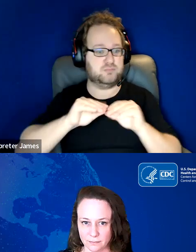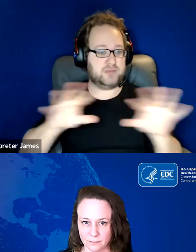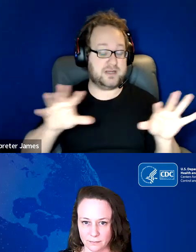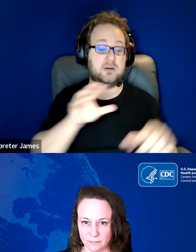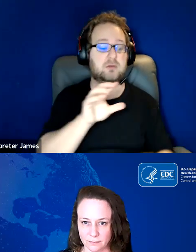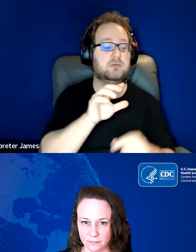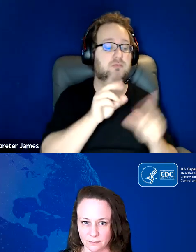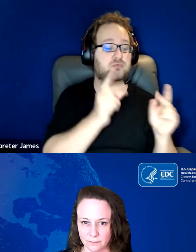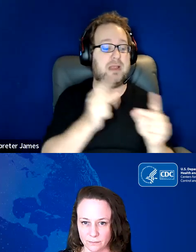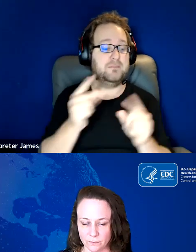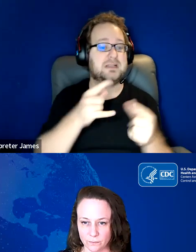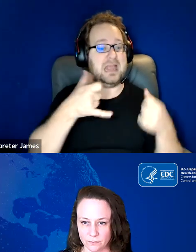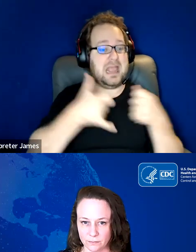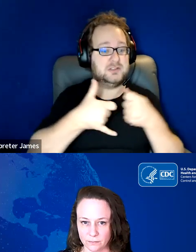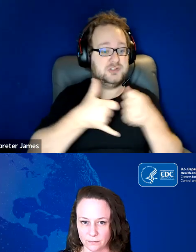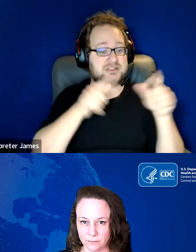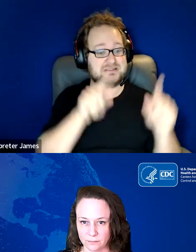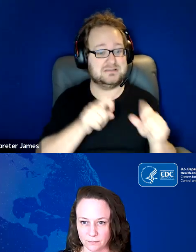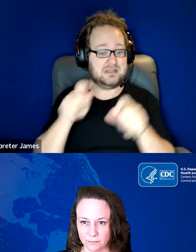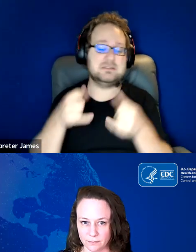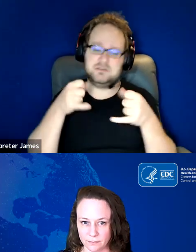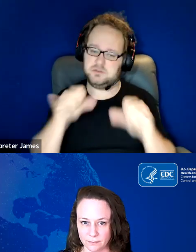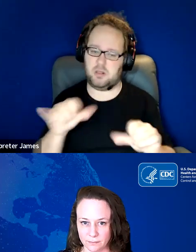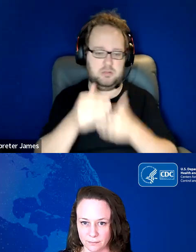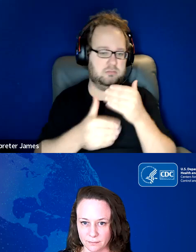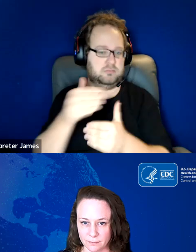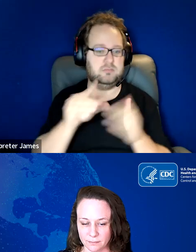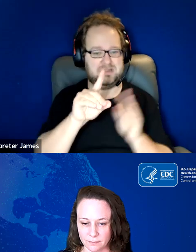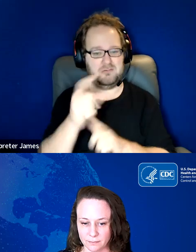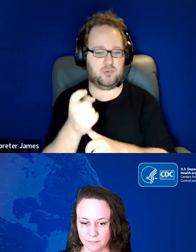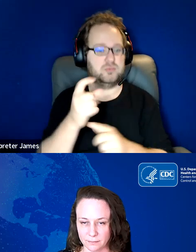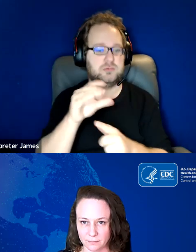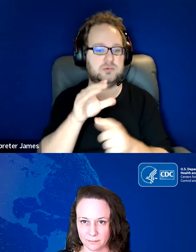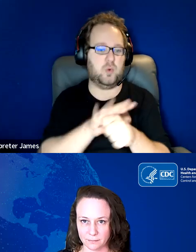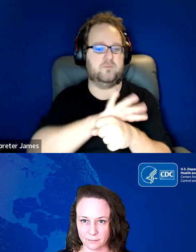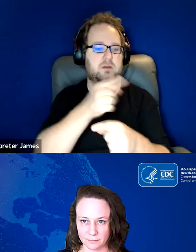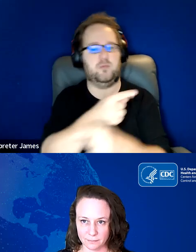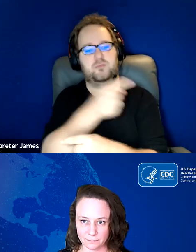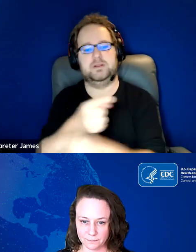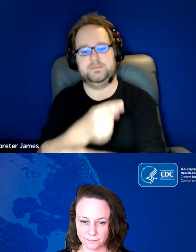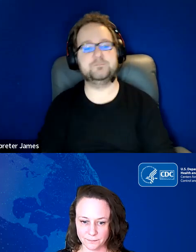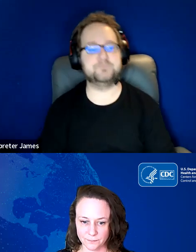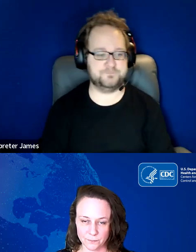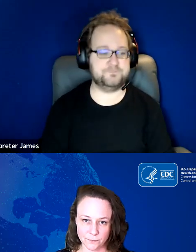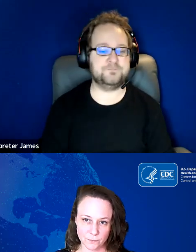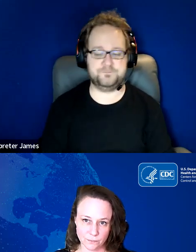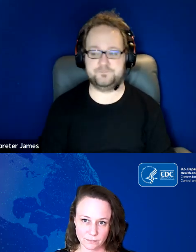doing a good job of diagnosing COVID . » Moderator: Thank you.